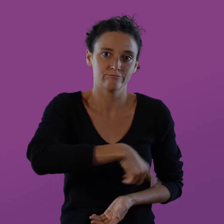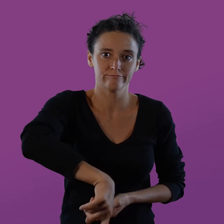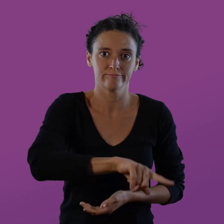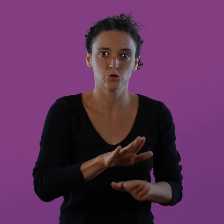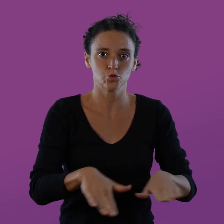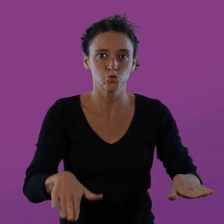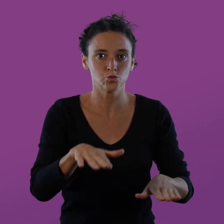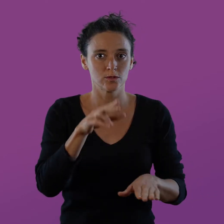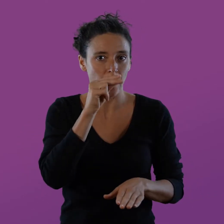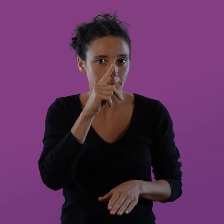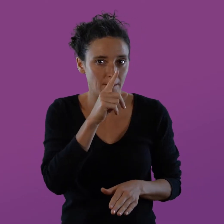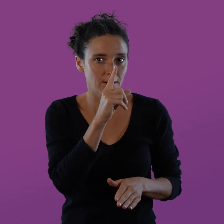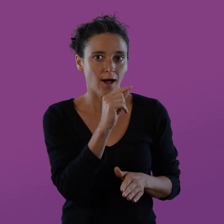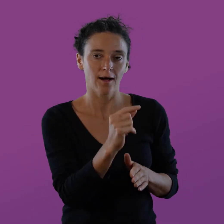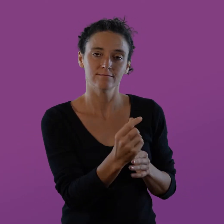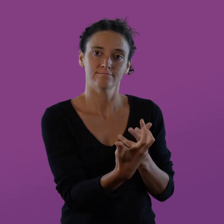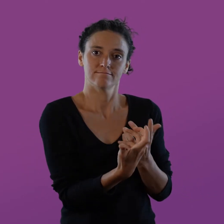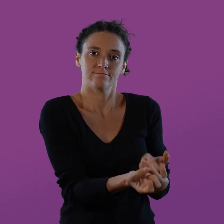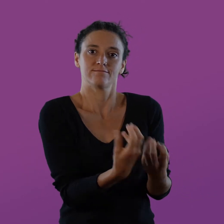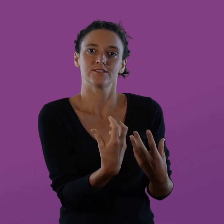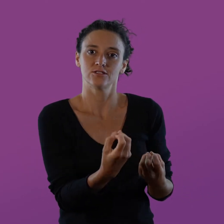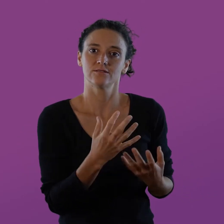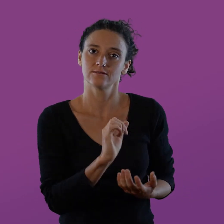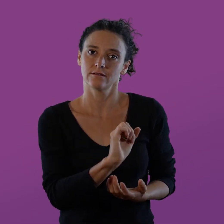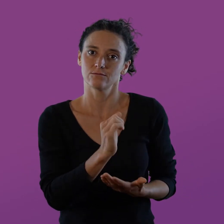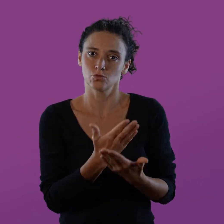and young people feel they can share their experiences.